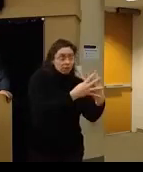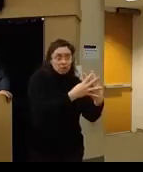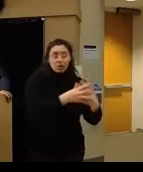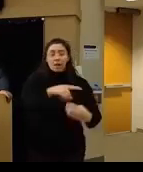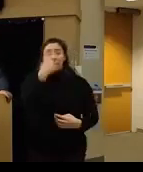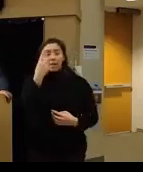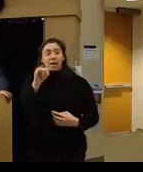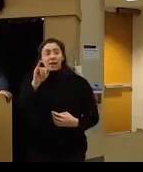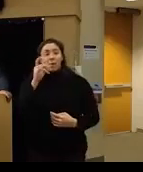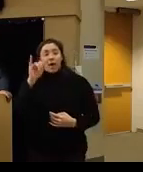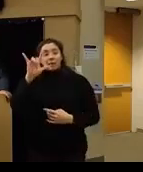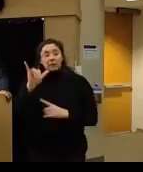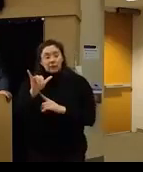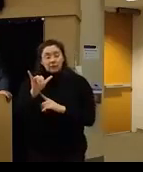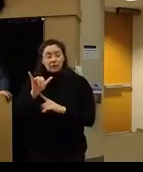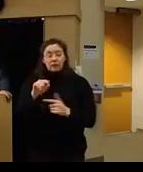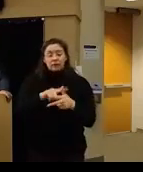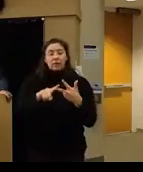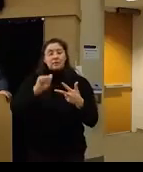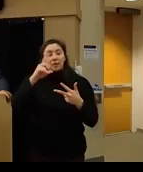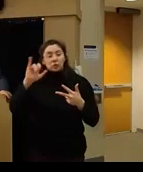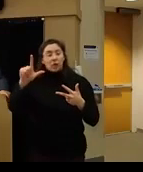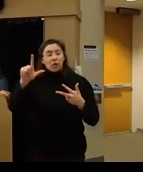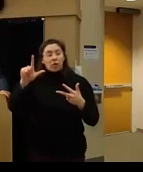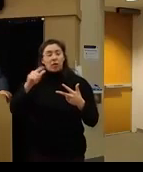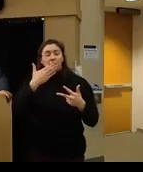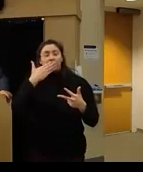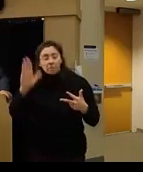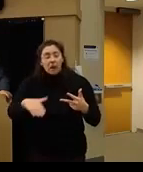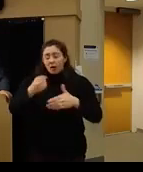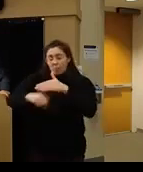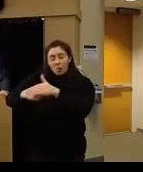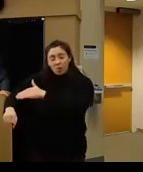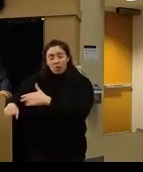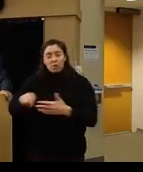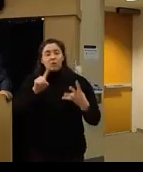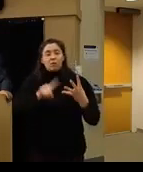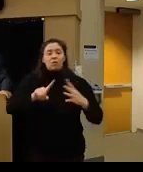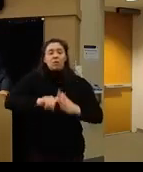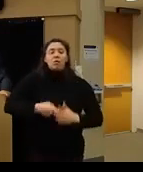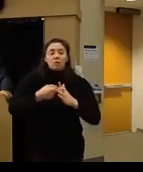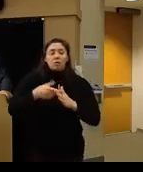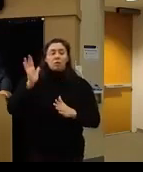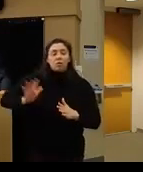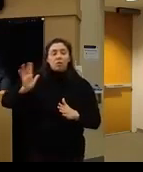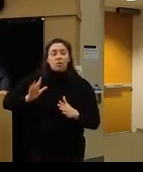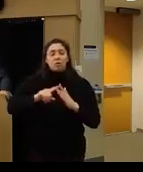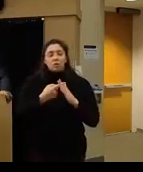immorality sexual predator Trope born of Blackness and the origin and justification for racialized